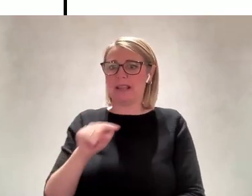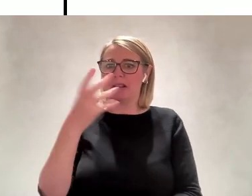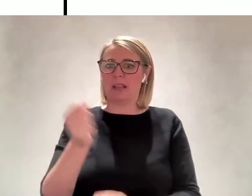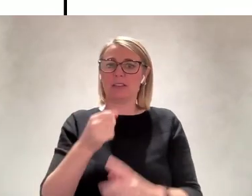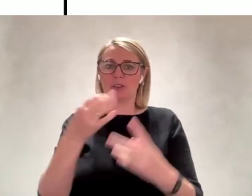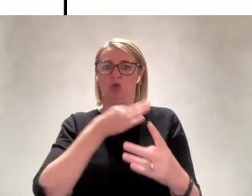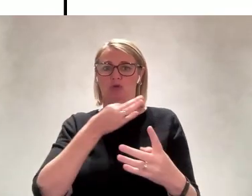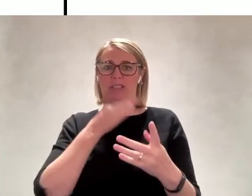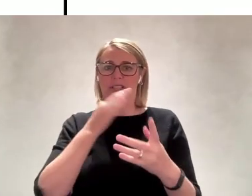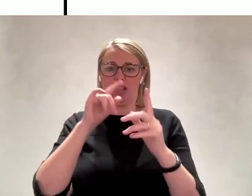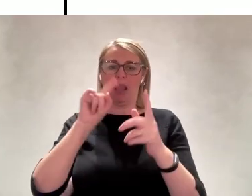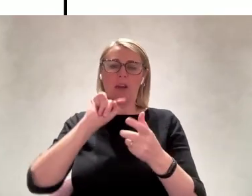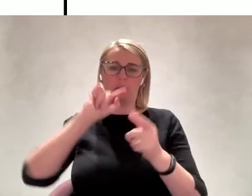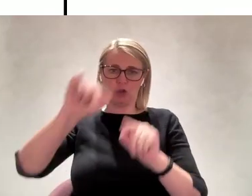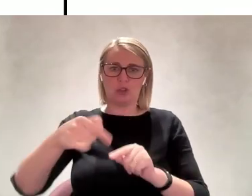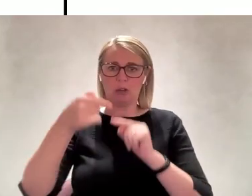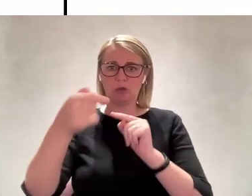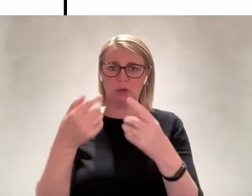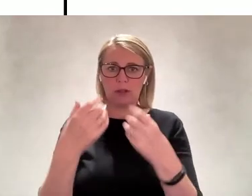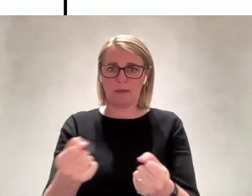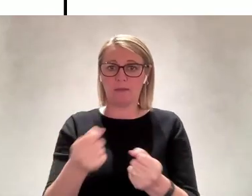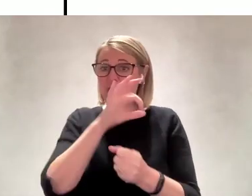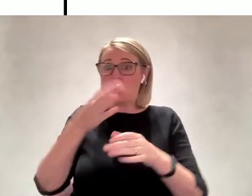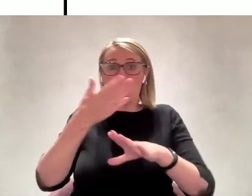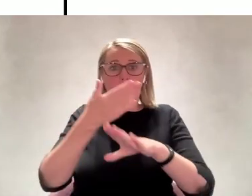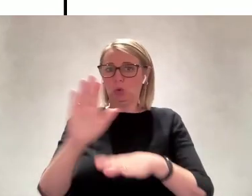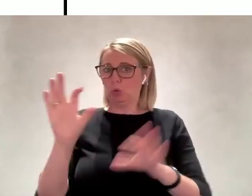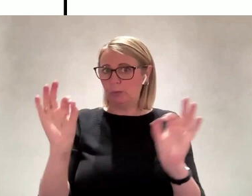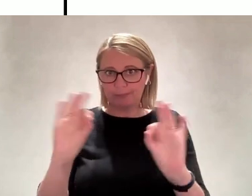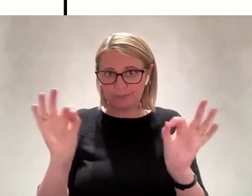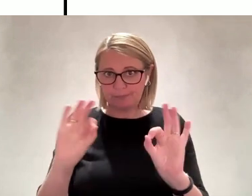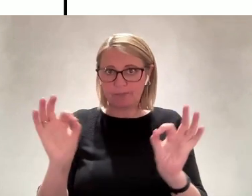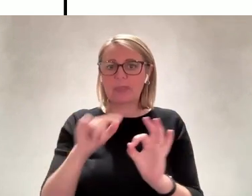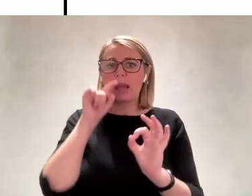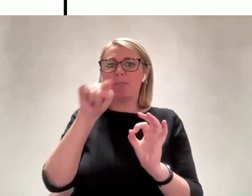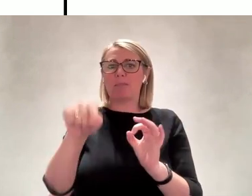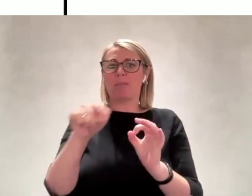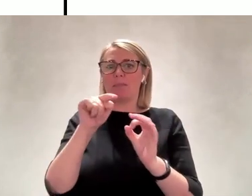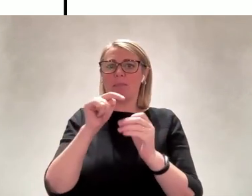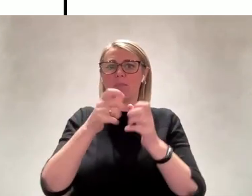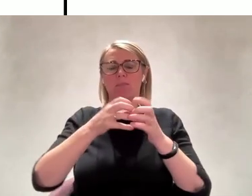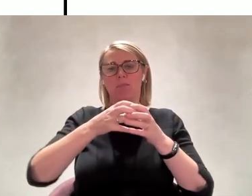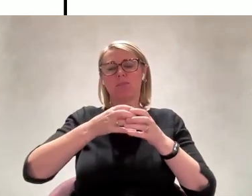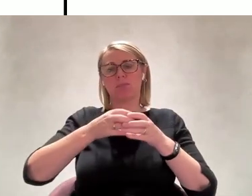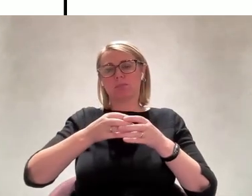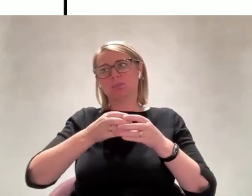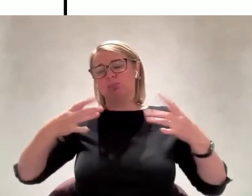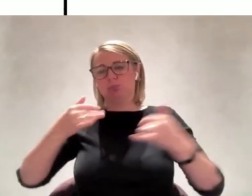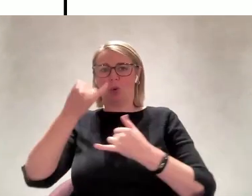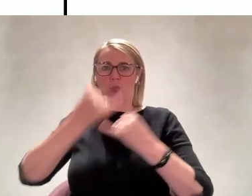of risks and challenges that come with this. These aren't new, but they tend to be exacerbated by